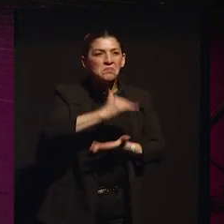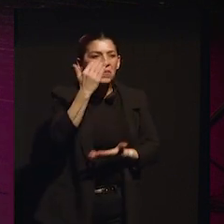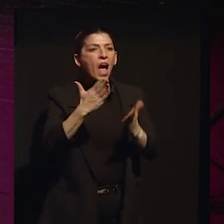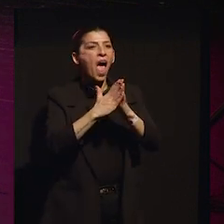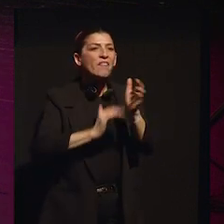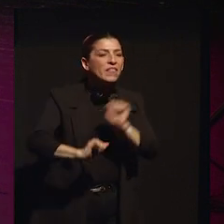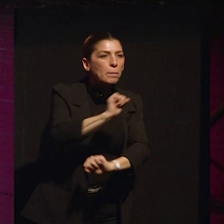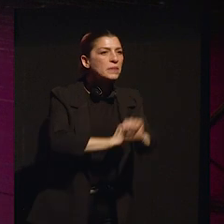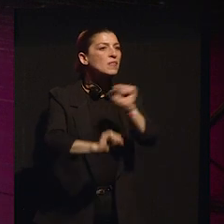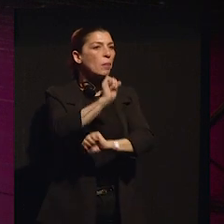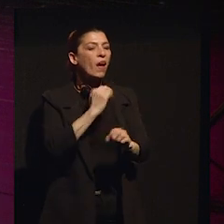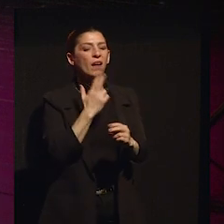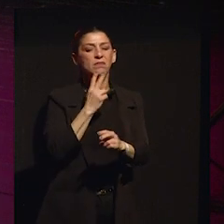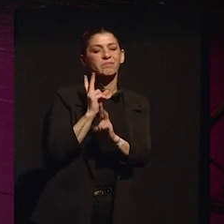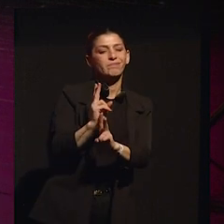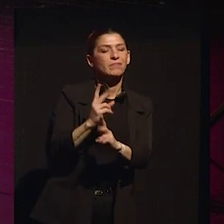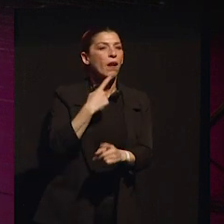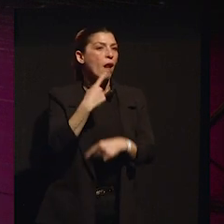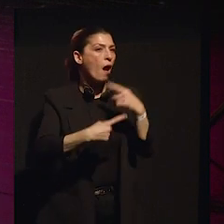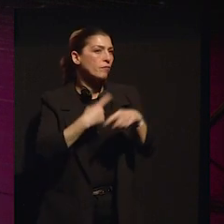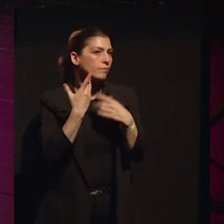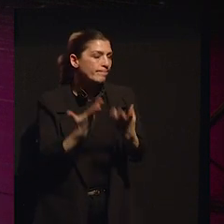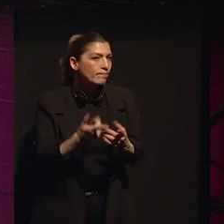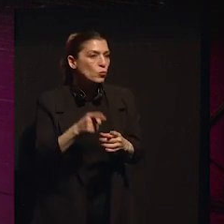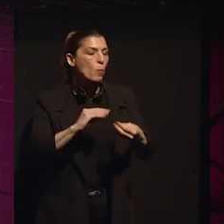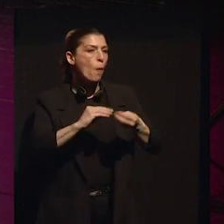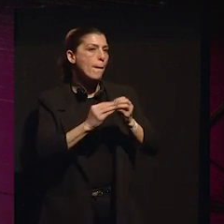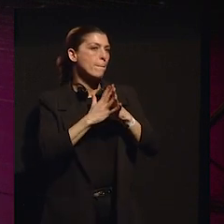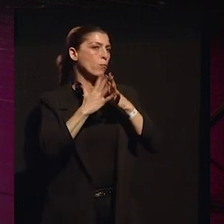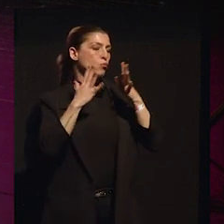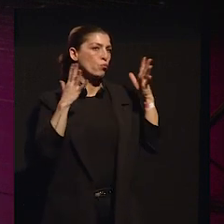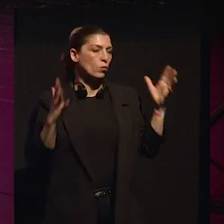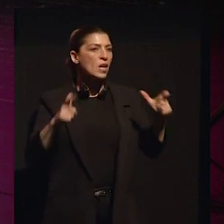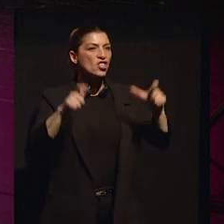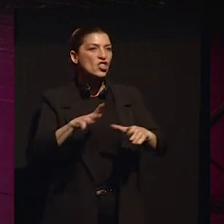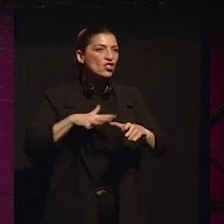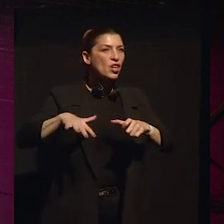inflicted upon us as part of the culture; childcare, cleaning the house, these are all thought to be the woman’s duty.